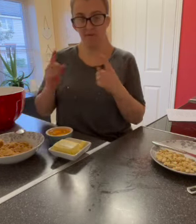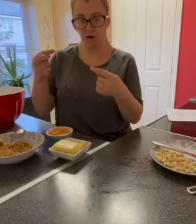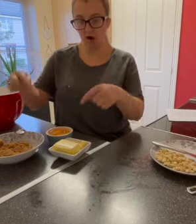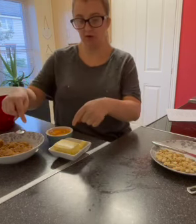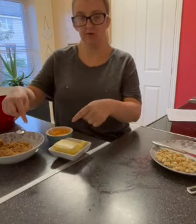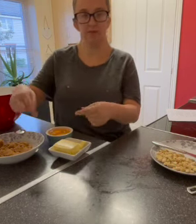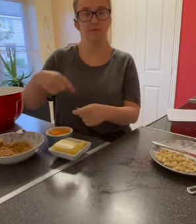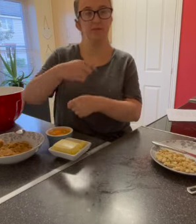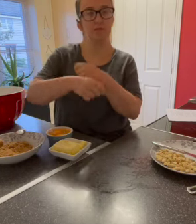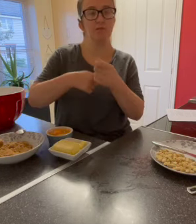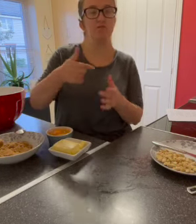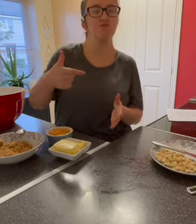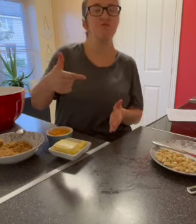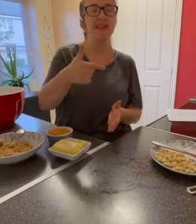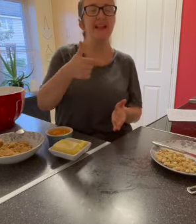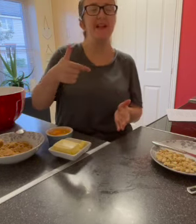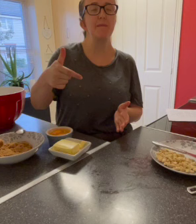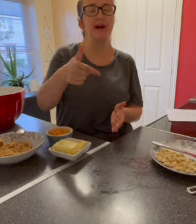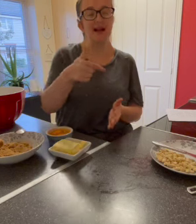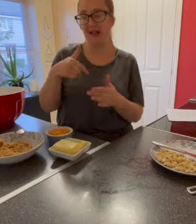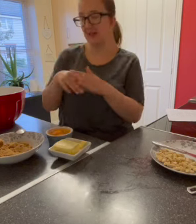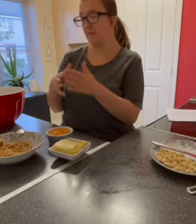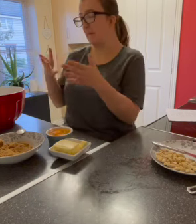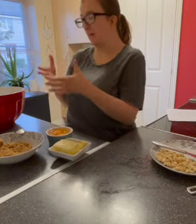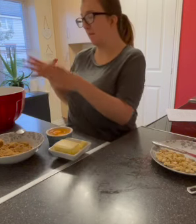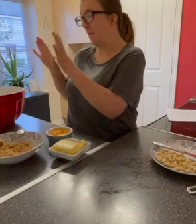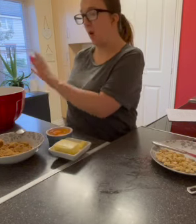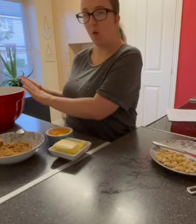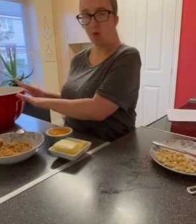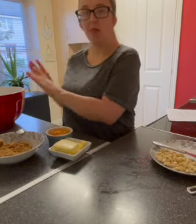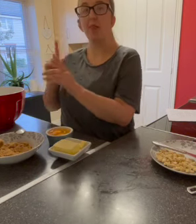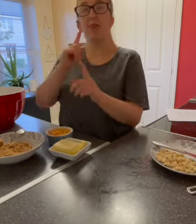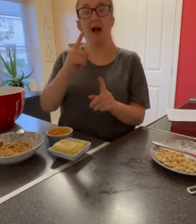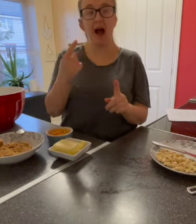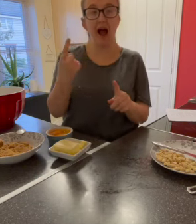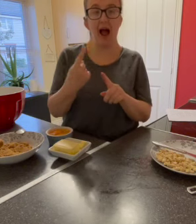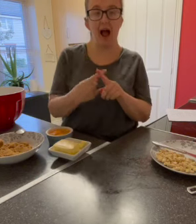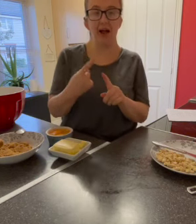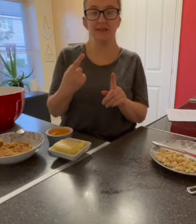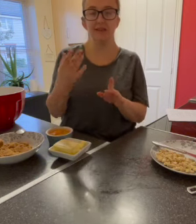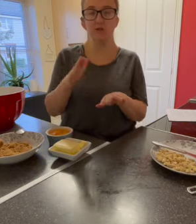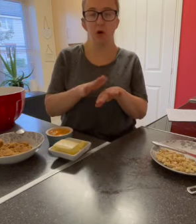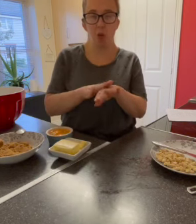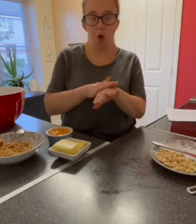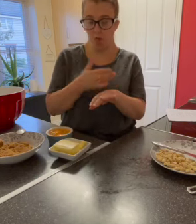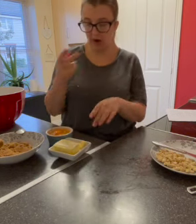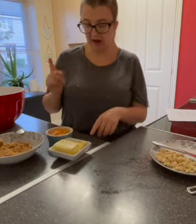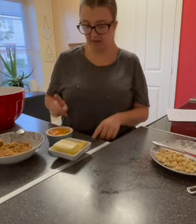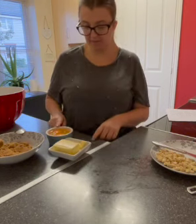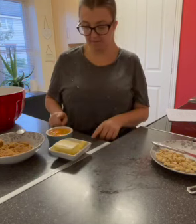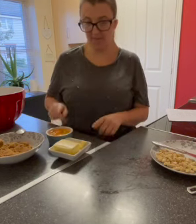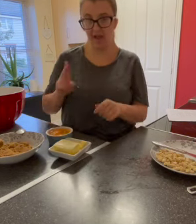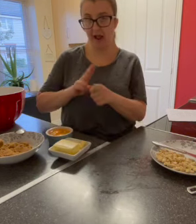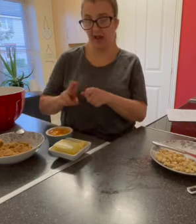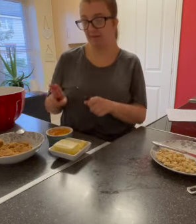first whisk them until creamy then add egg slowly.